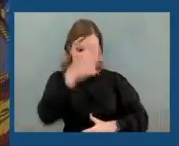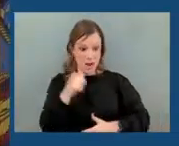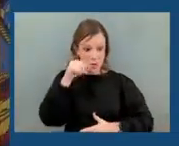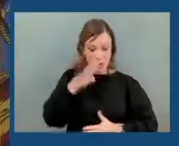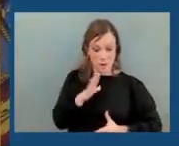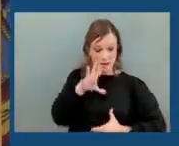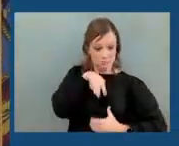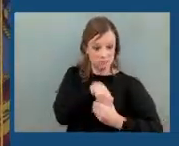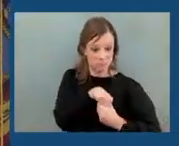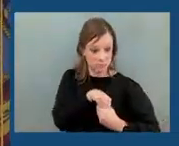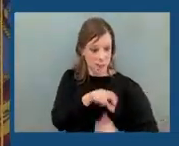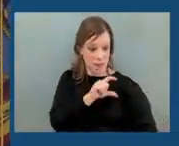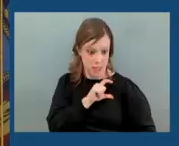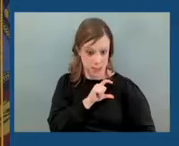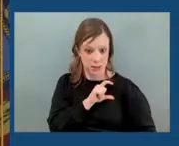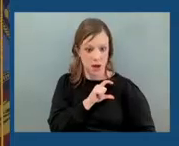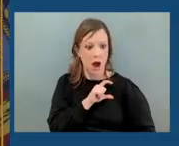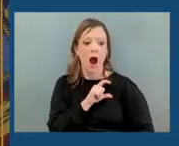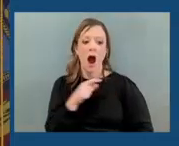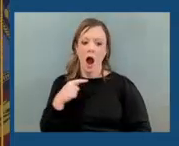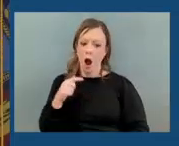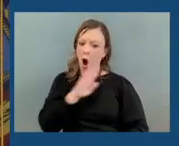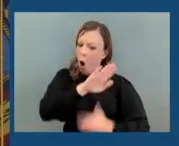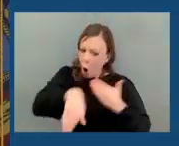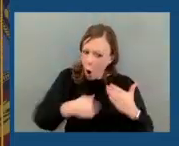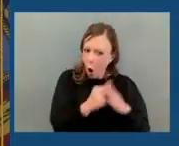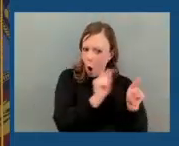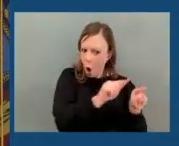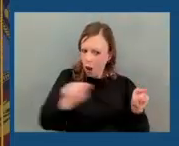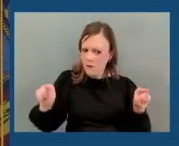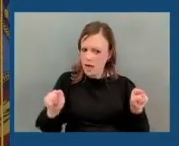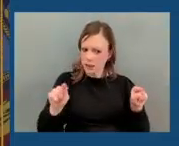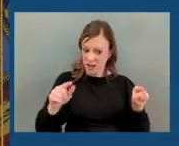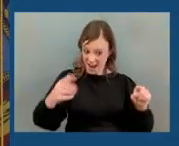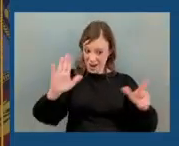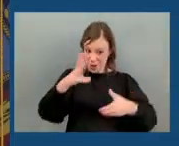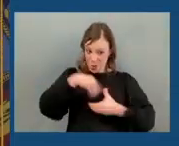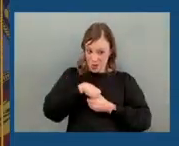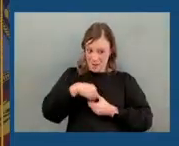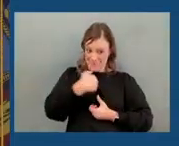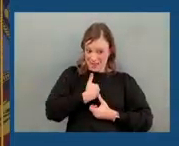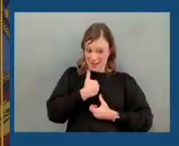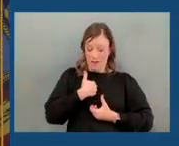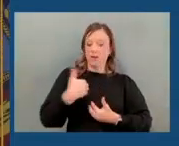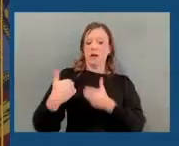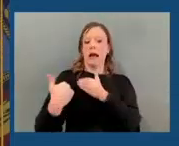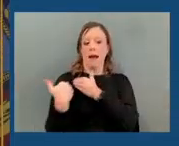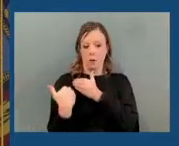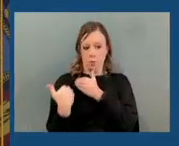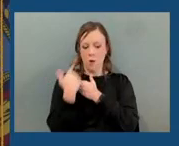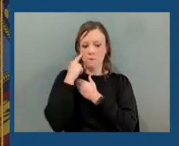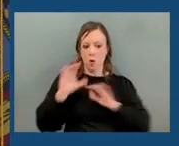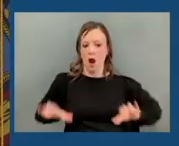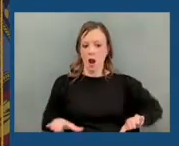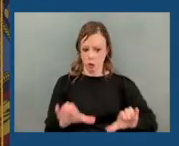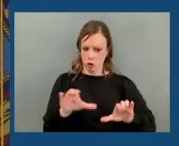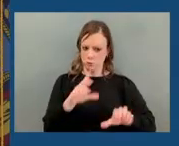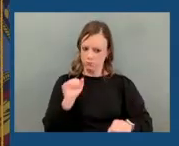know that I will hold us all accountable for our actions. All of us, I'll commit to utilizing the skills,